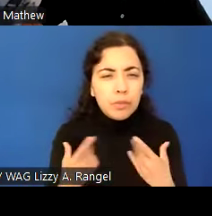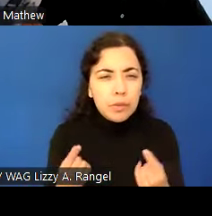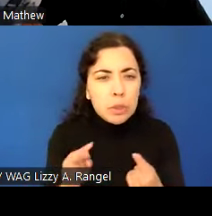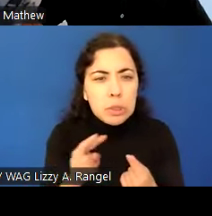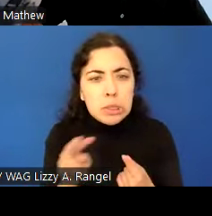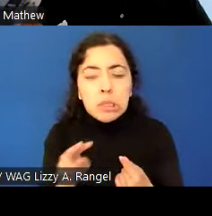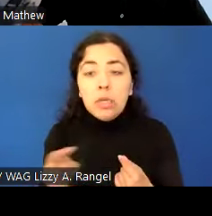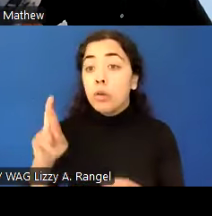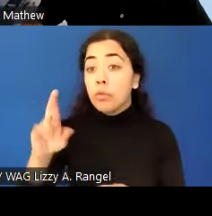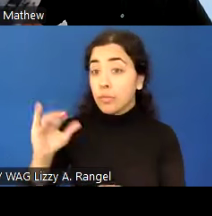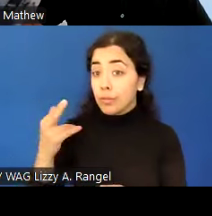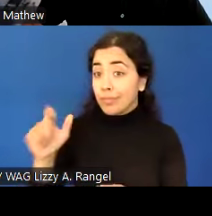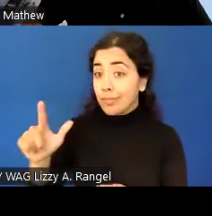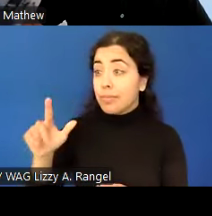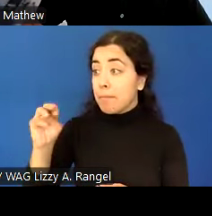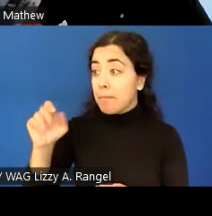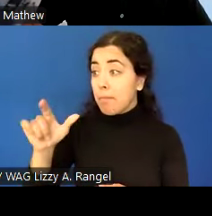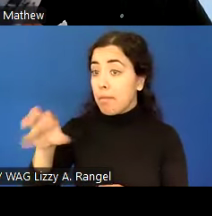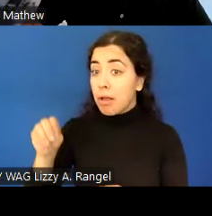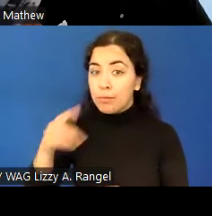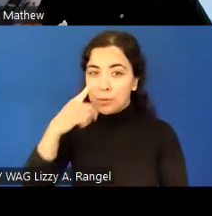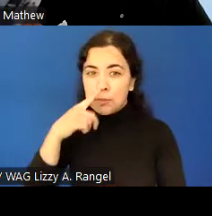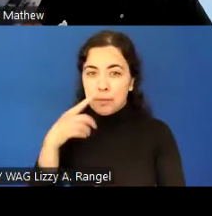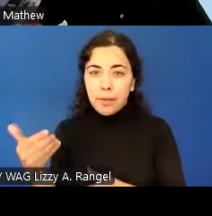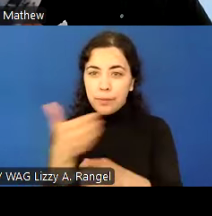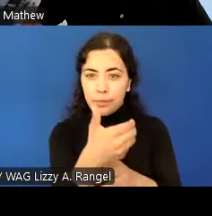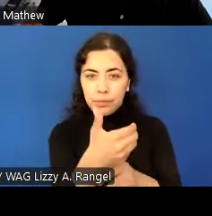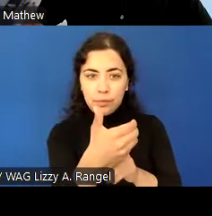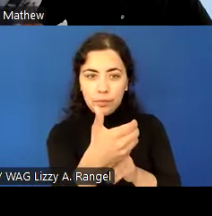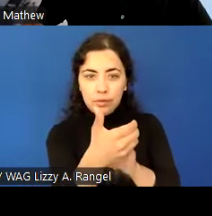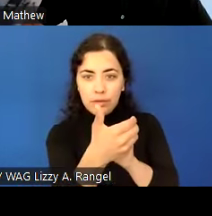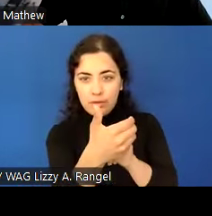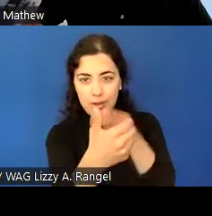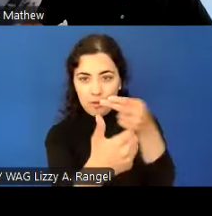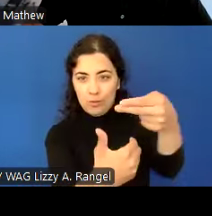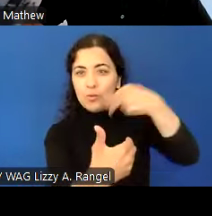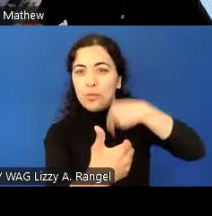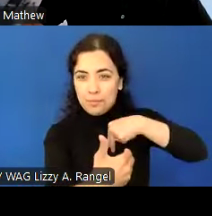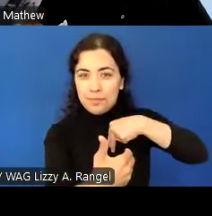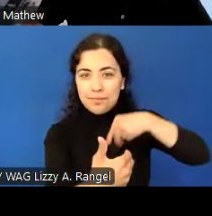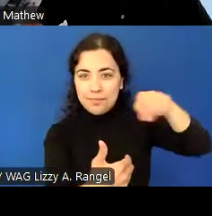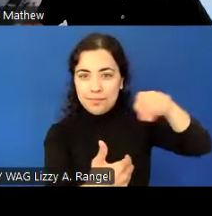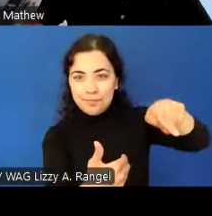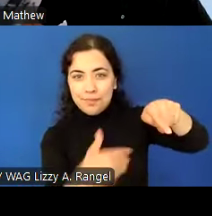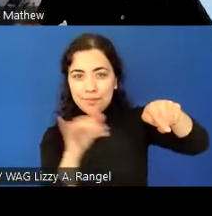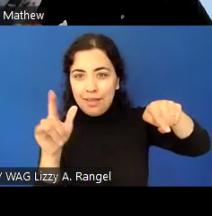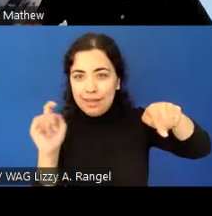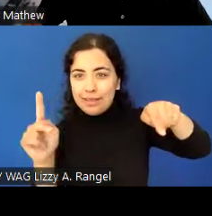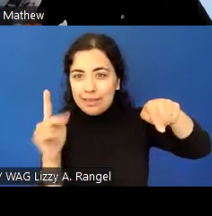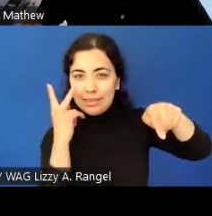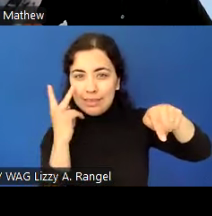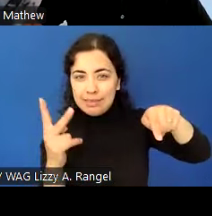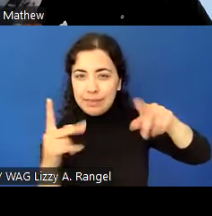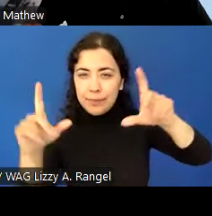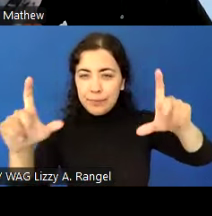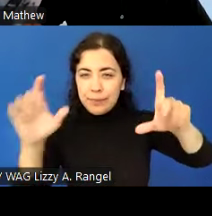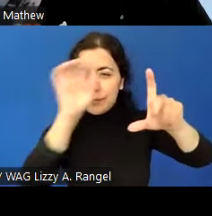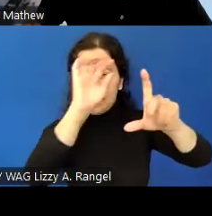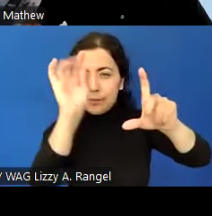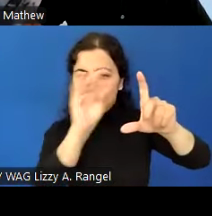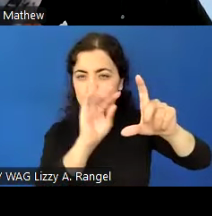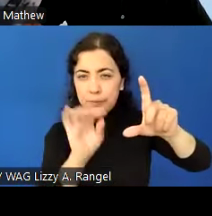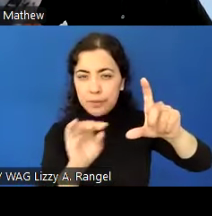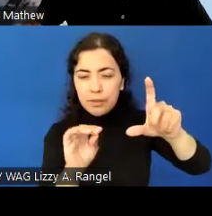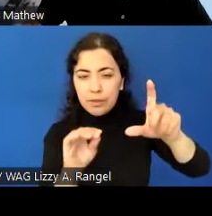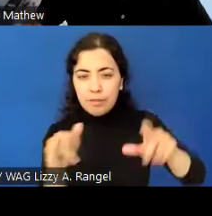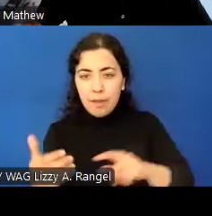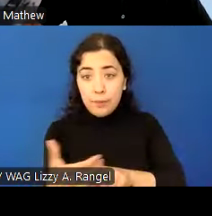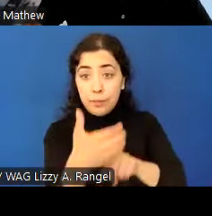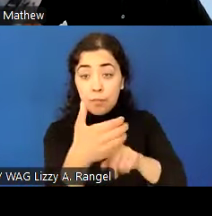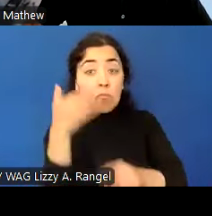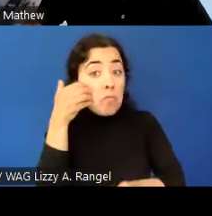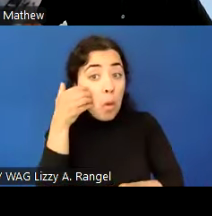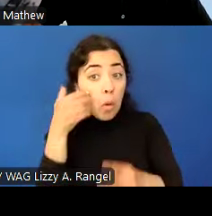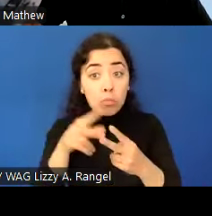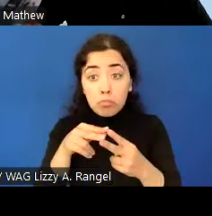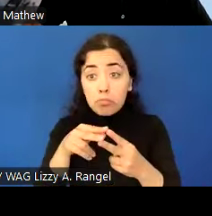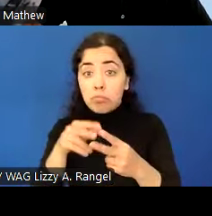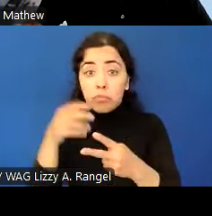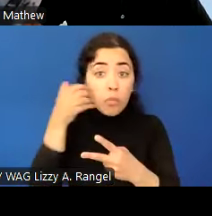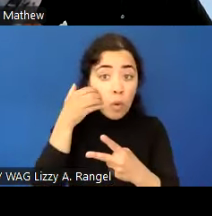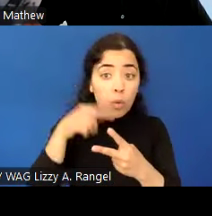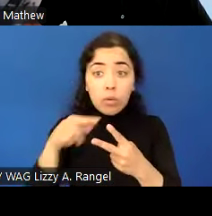if you could just join video ninja at this link either on your phone or desktop. And then we will